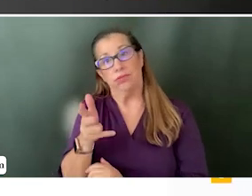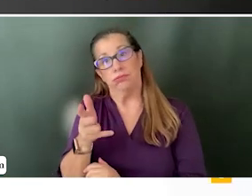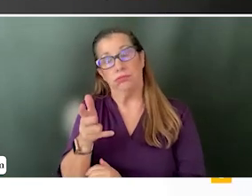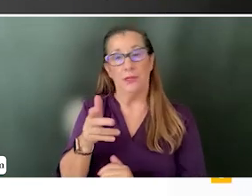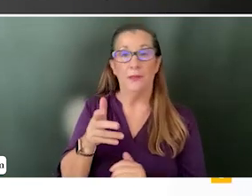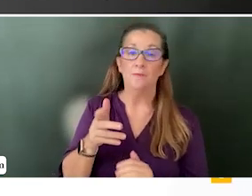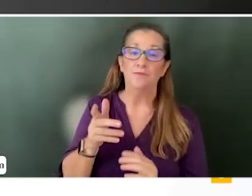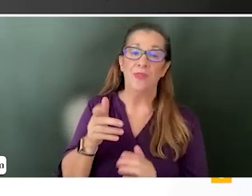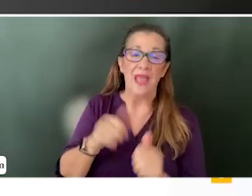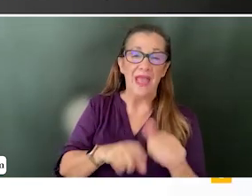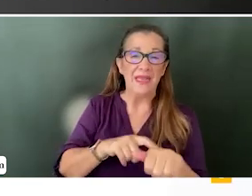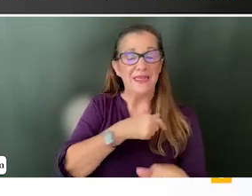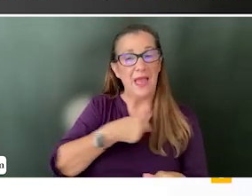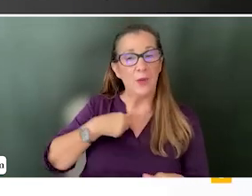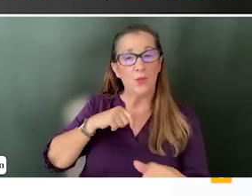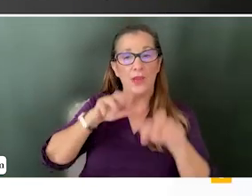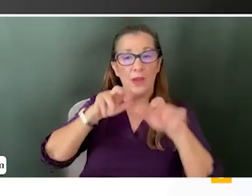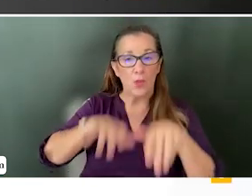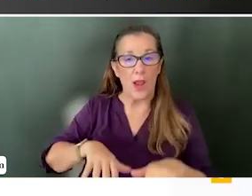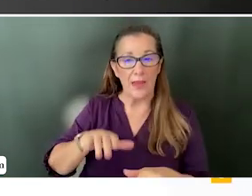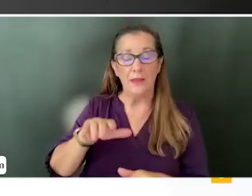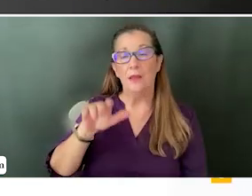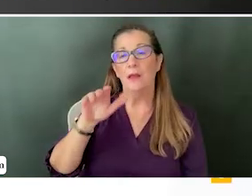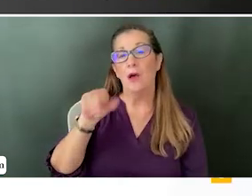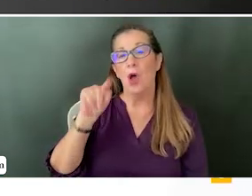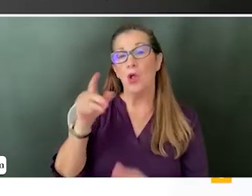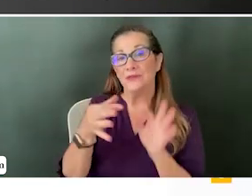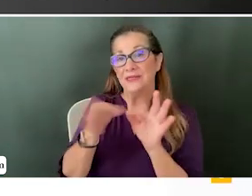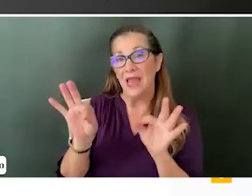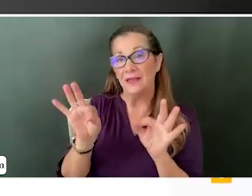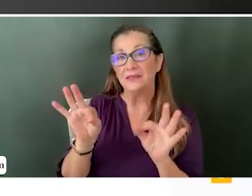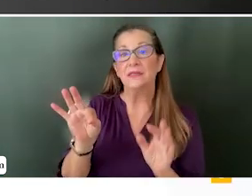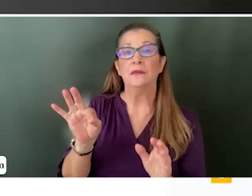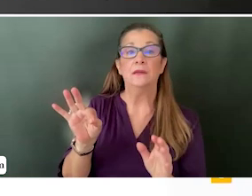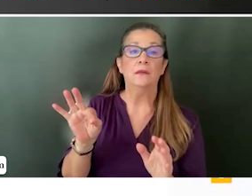Any time we write a form of alt text. Be very soft skinned.